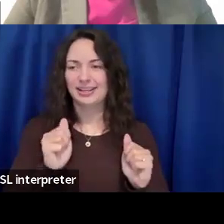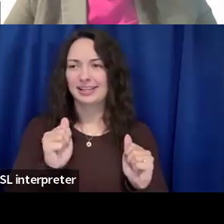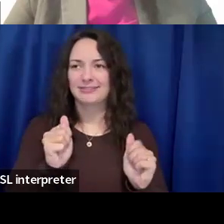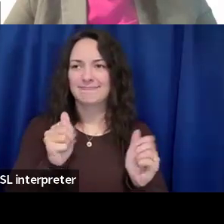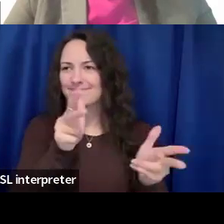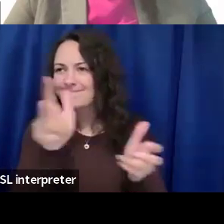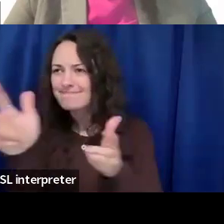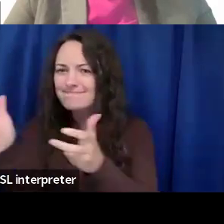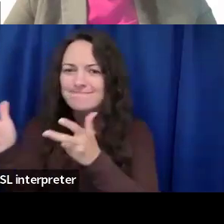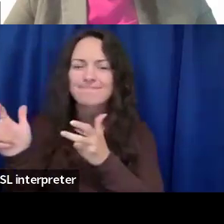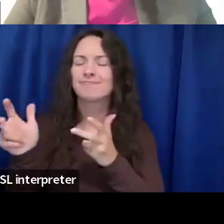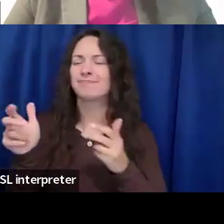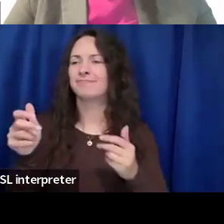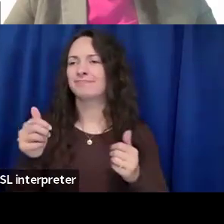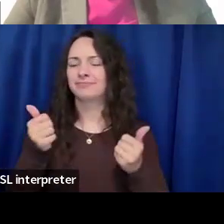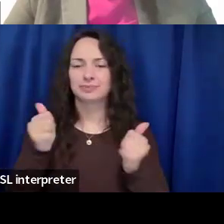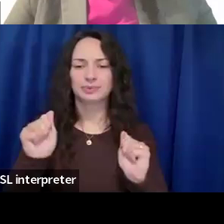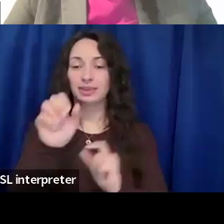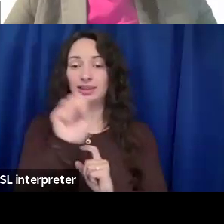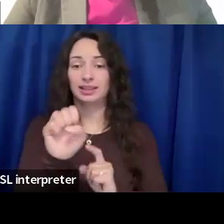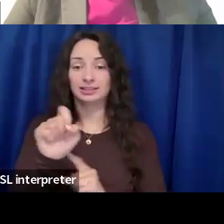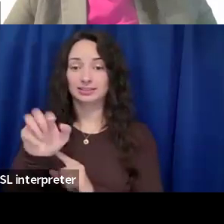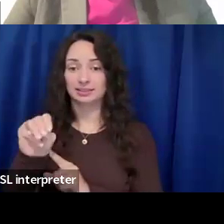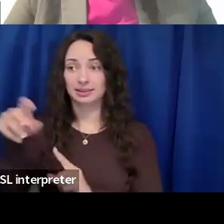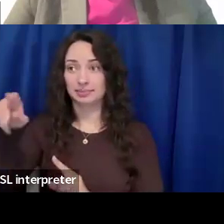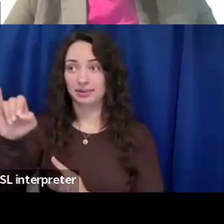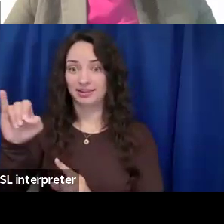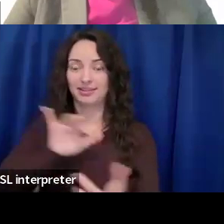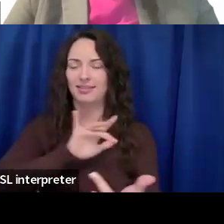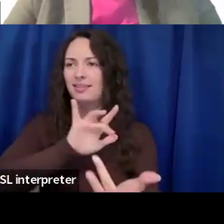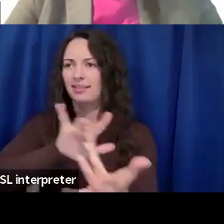and try to meet as many other S-STEM PIs out there and see what they